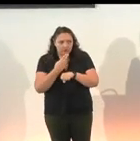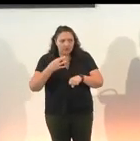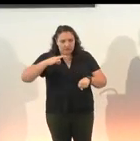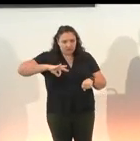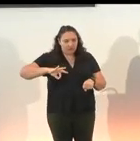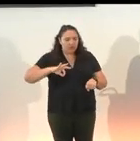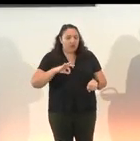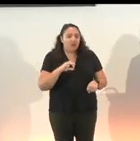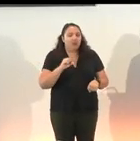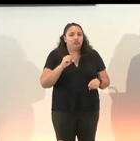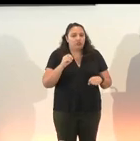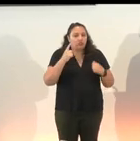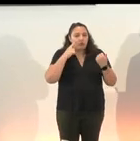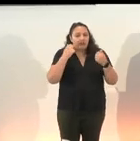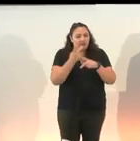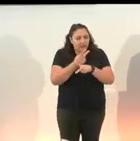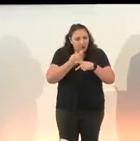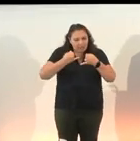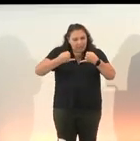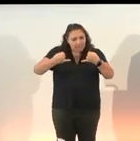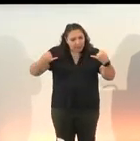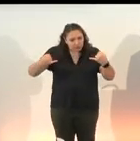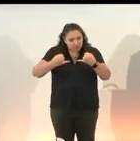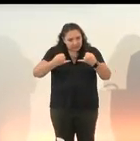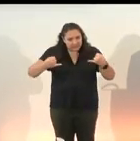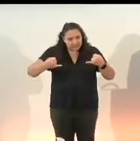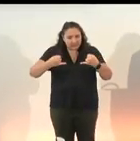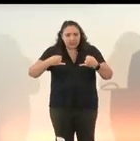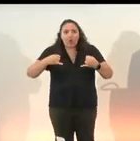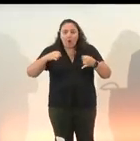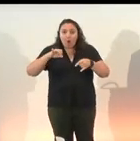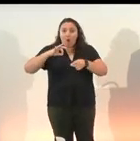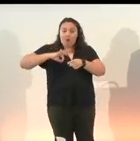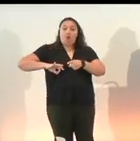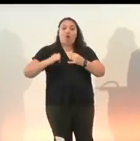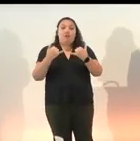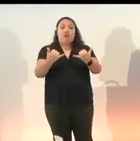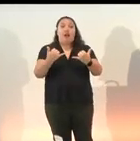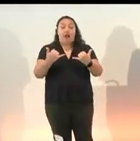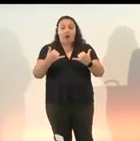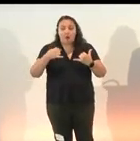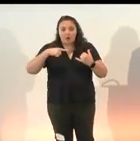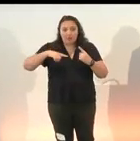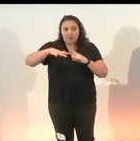usefulness is an saying it is useful now in this context in this moment in time,